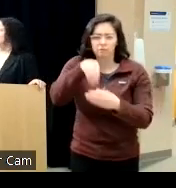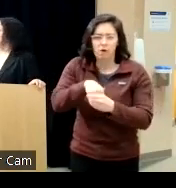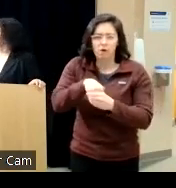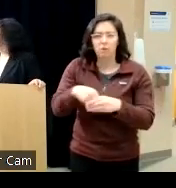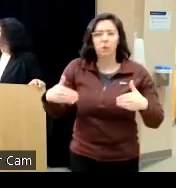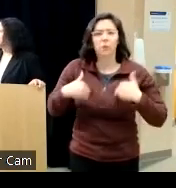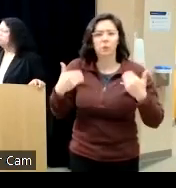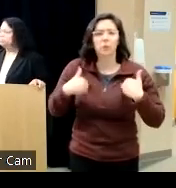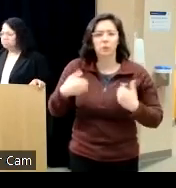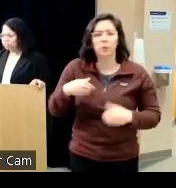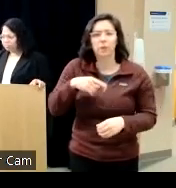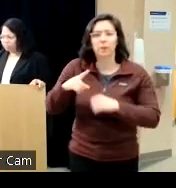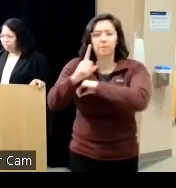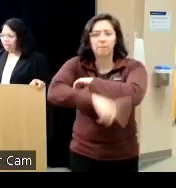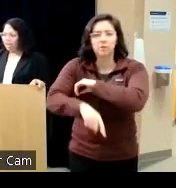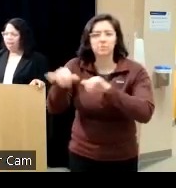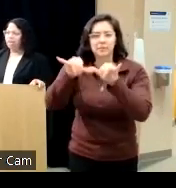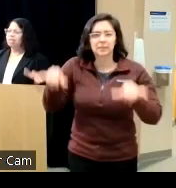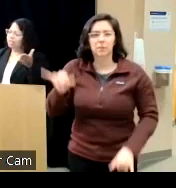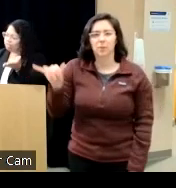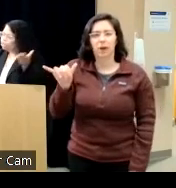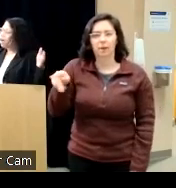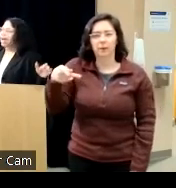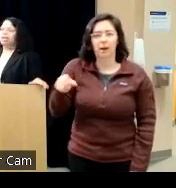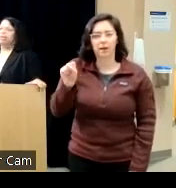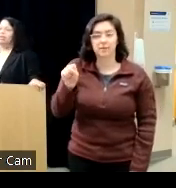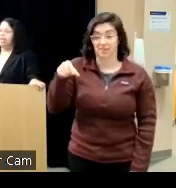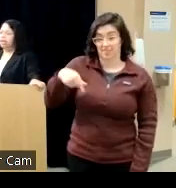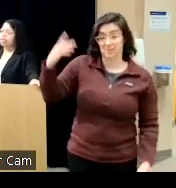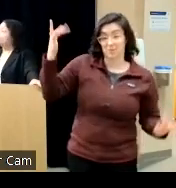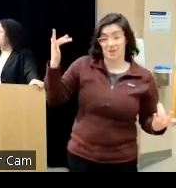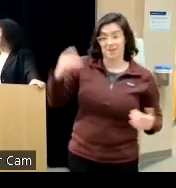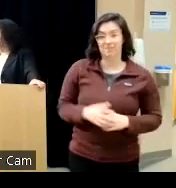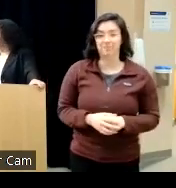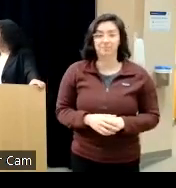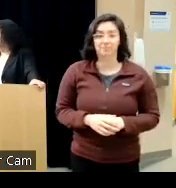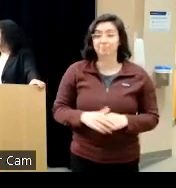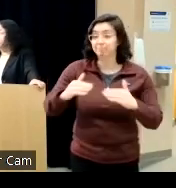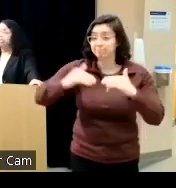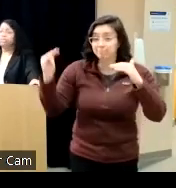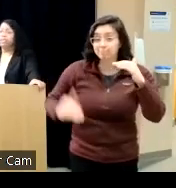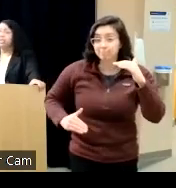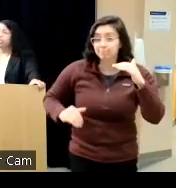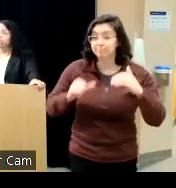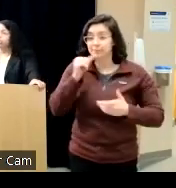the youth punishment system and this is why they are underserved and understudied